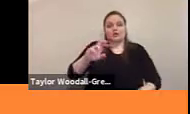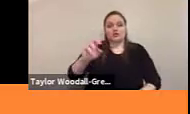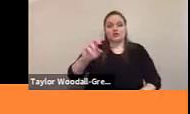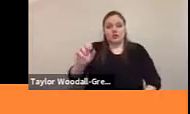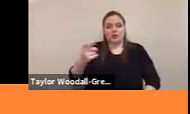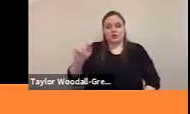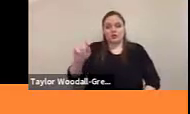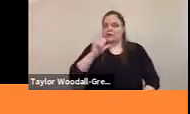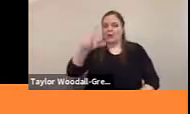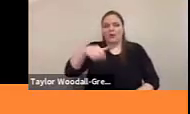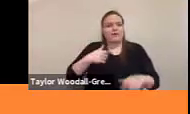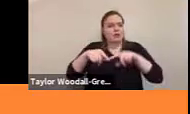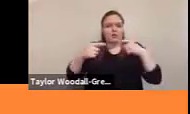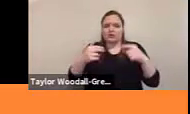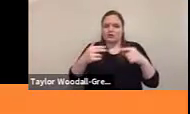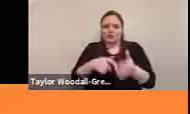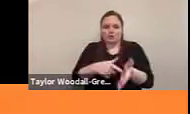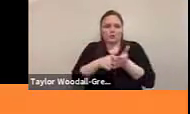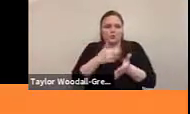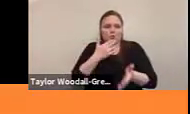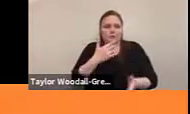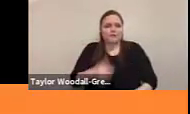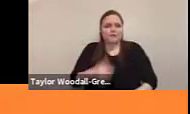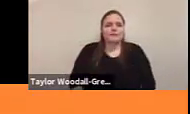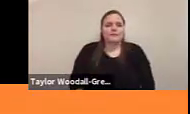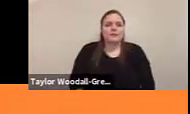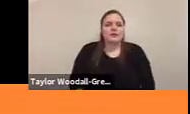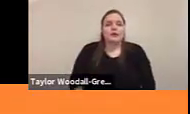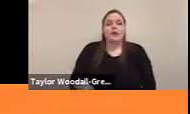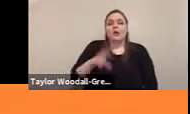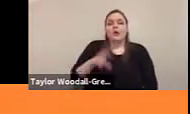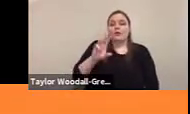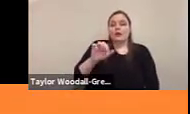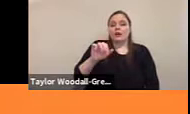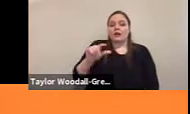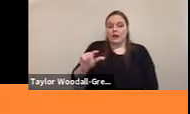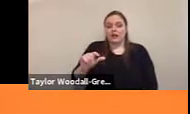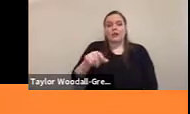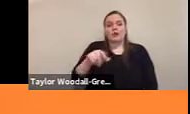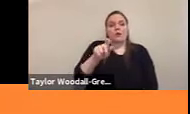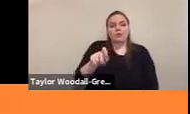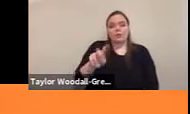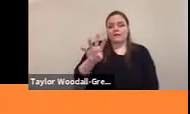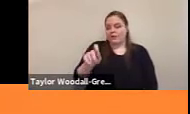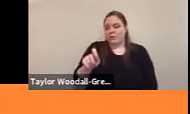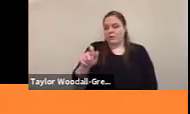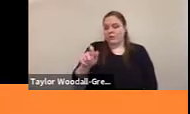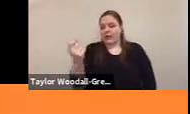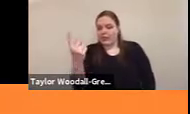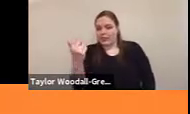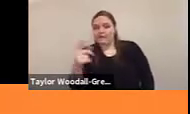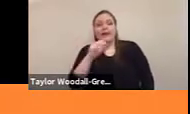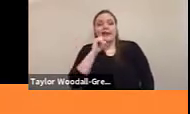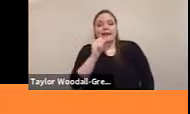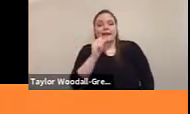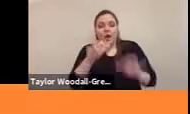WCAG 1.4.11 non text contrast, says you need at least